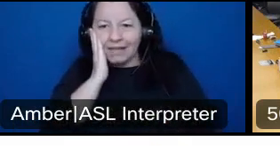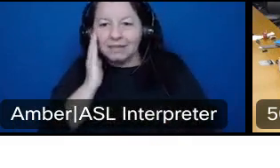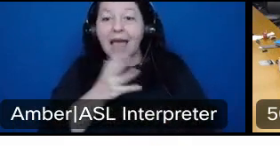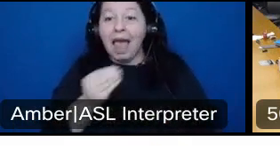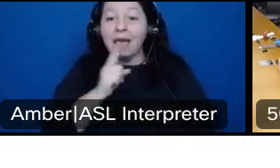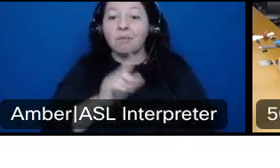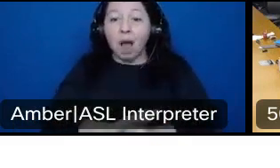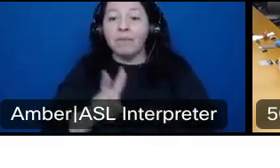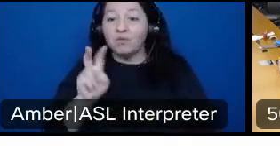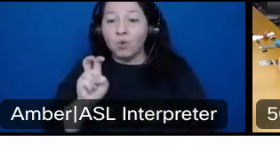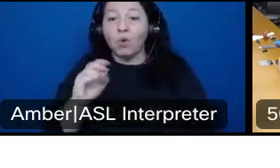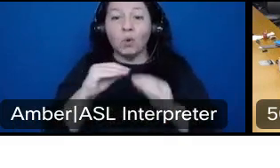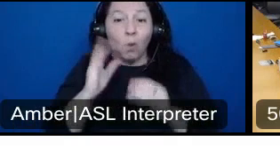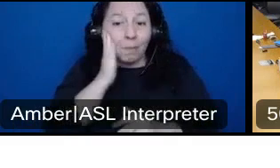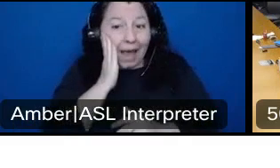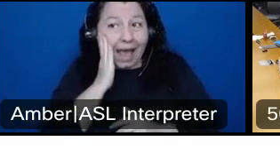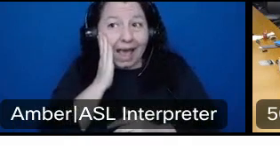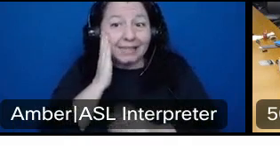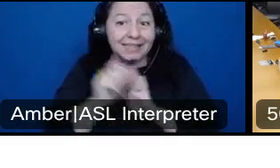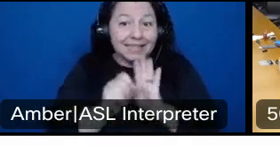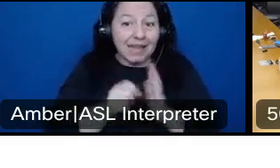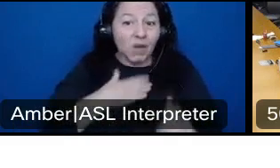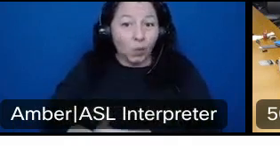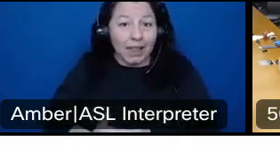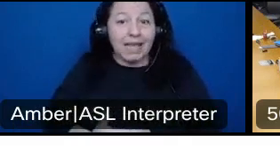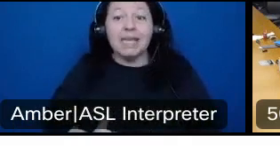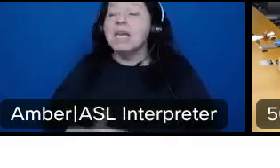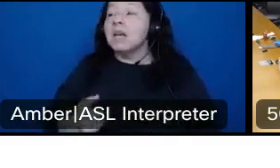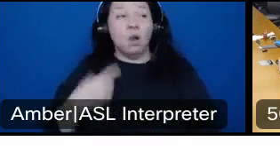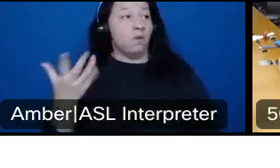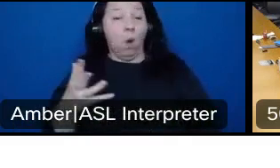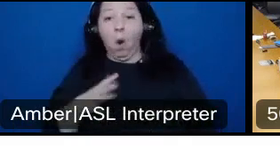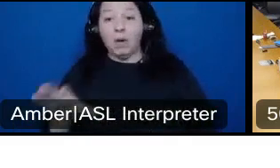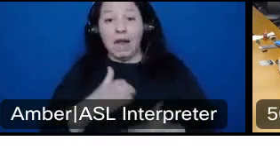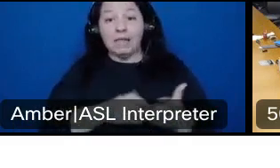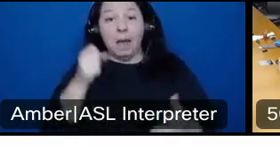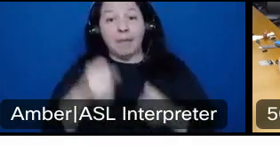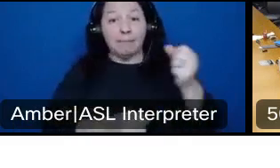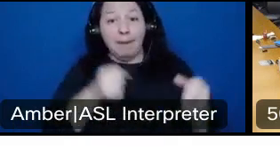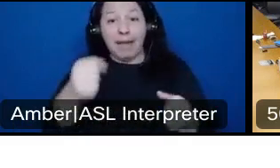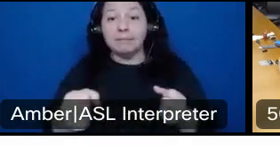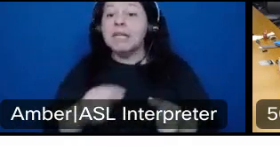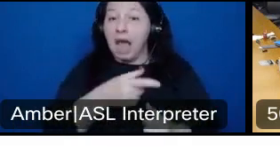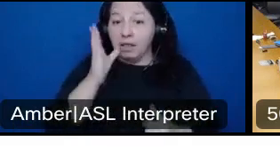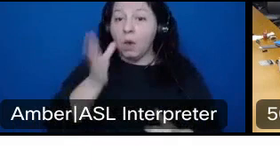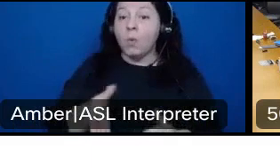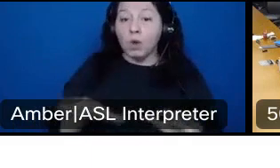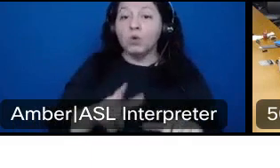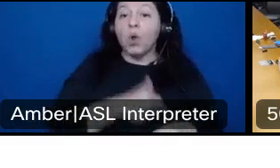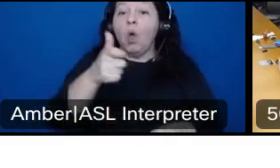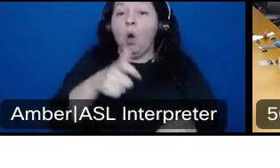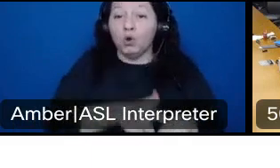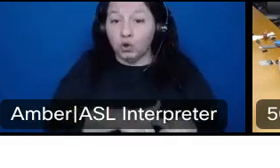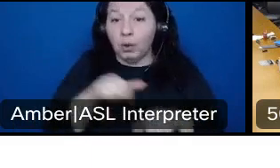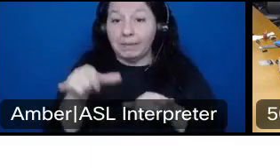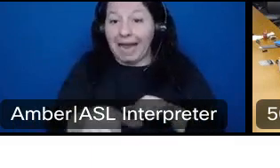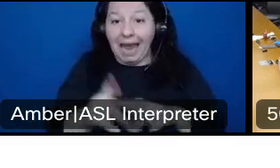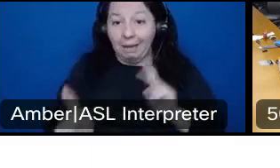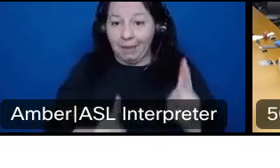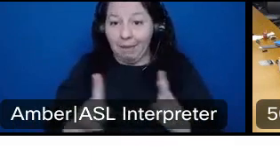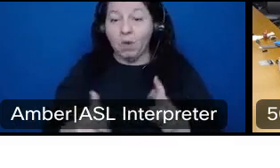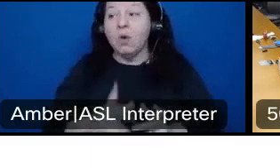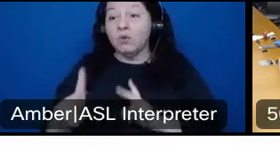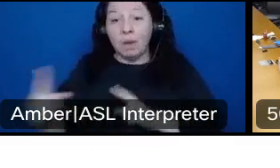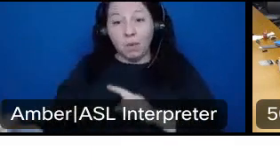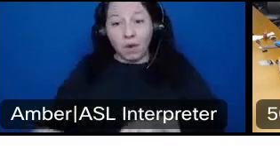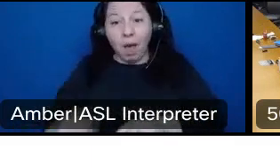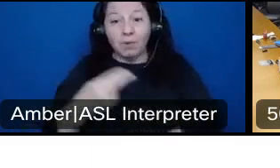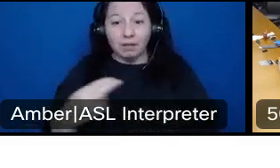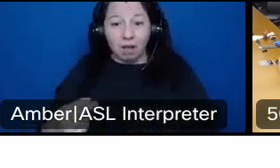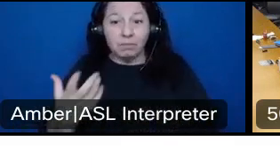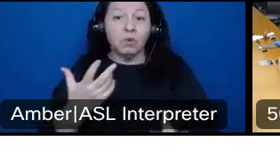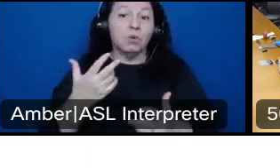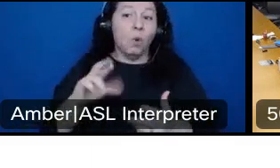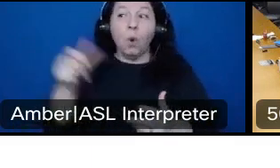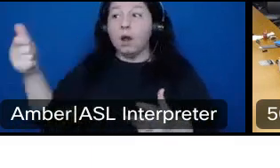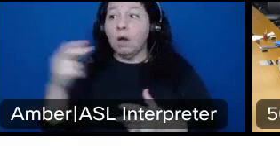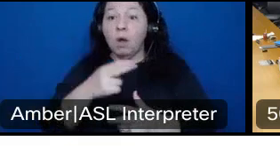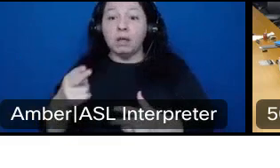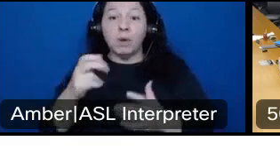That they would do, and we've already done placements, they'll do longer stayed people. So people will come to health and hospitals or another hospital with an emergency room be evaluated.